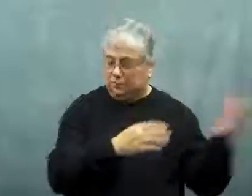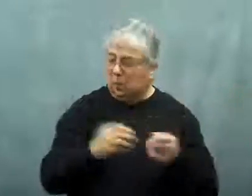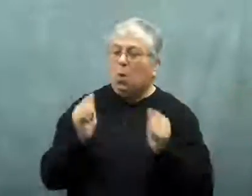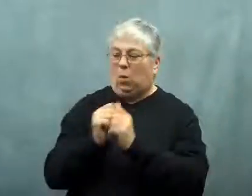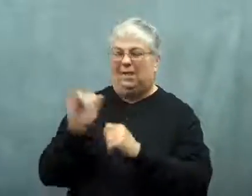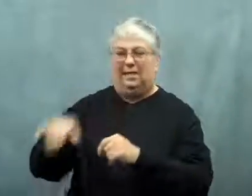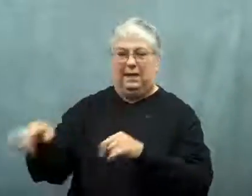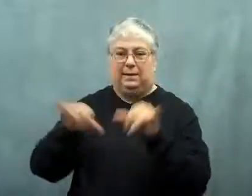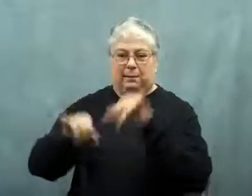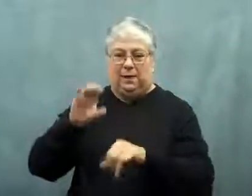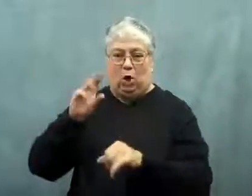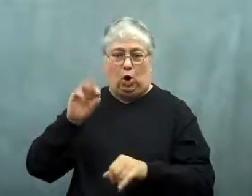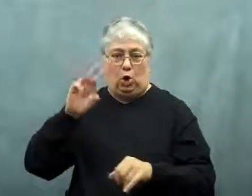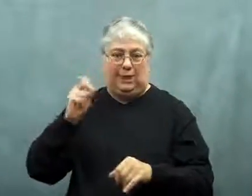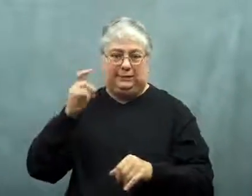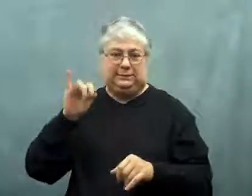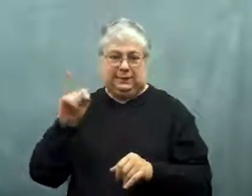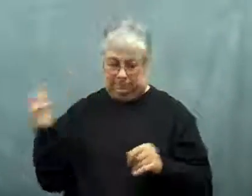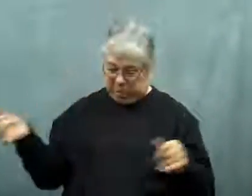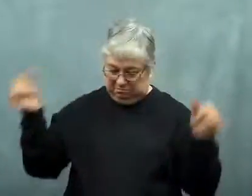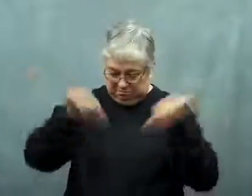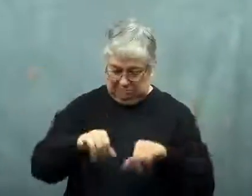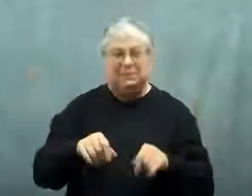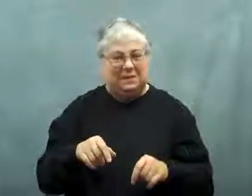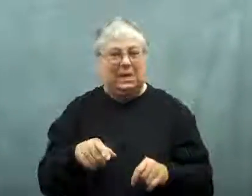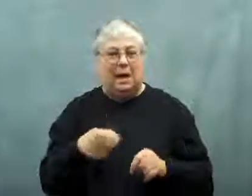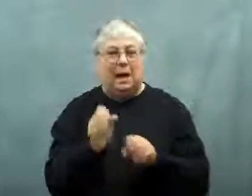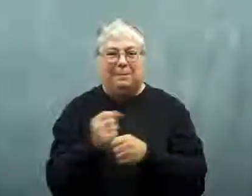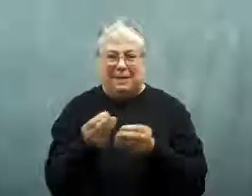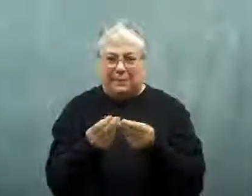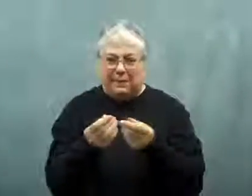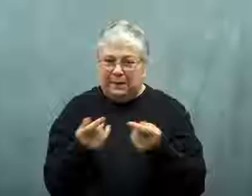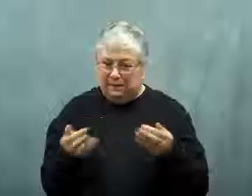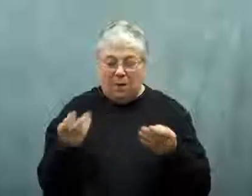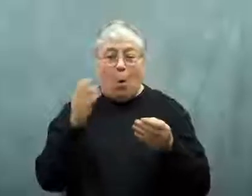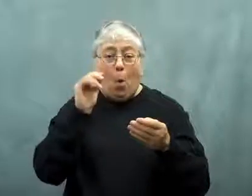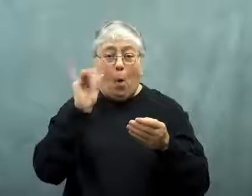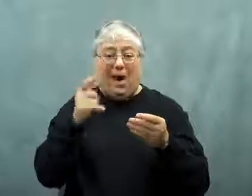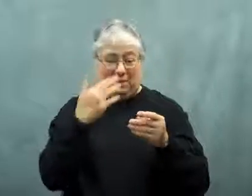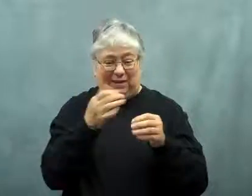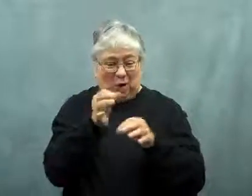and combined with Corexit.